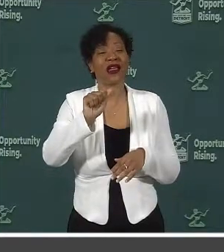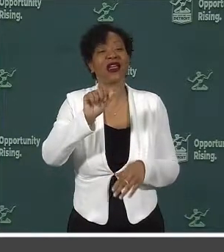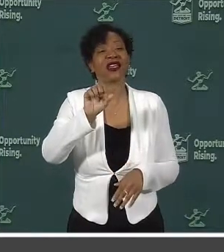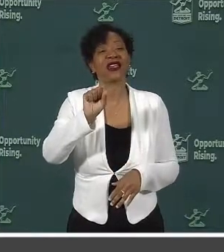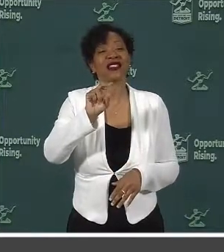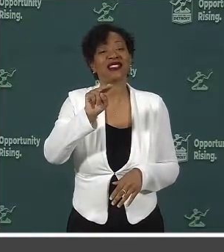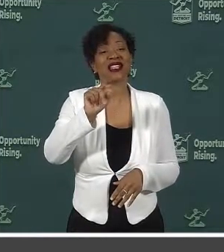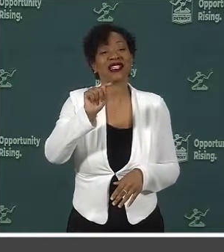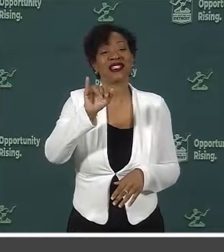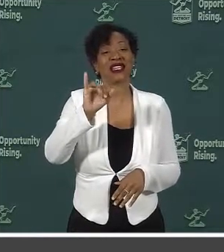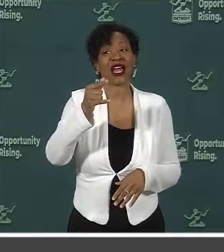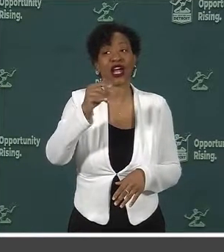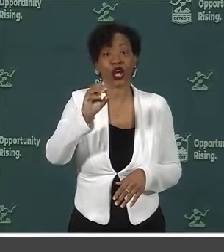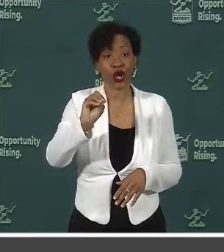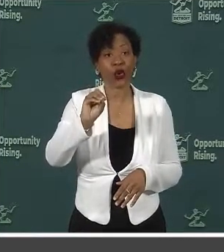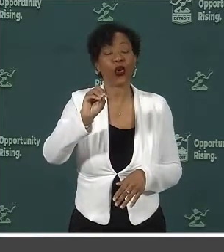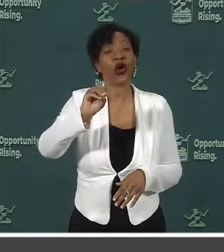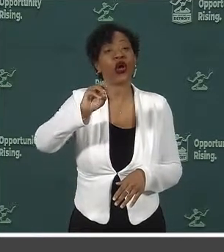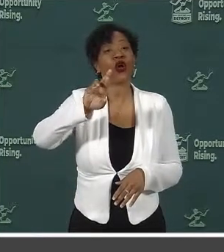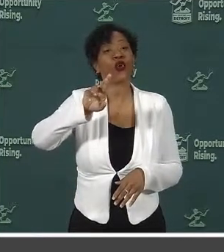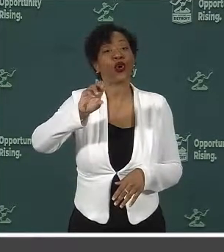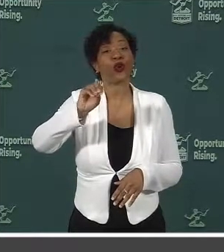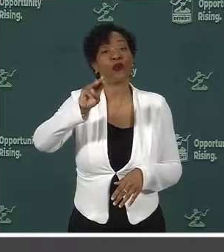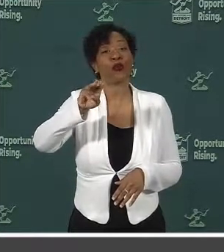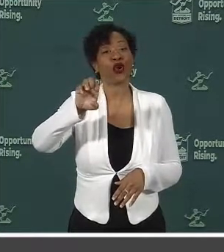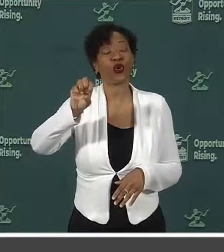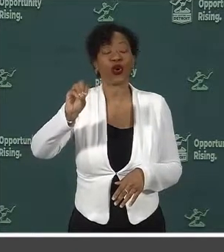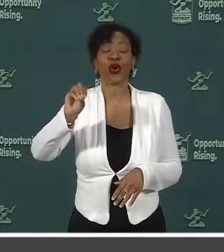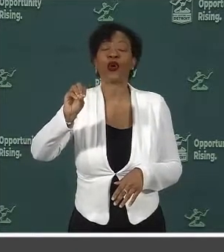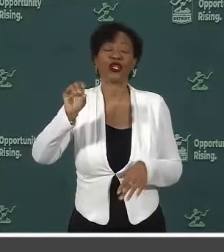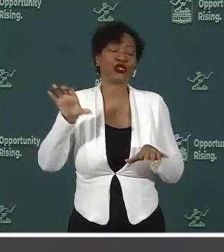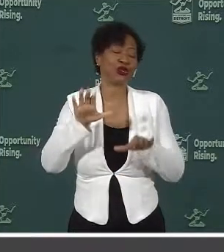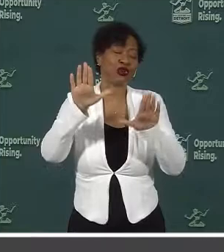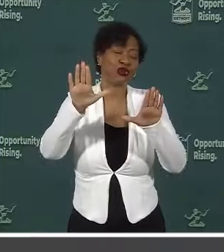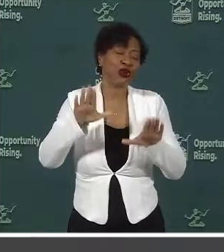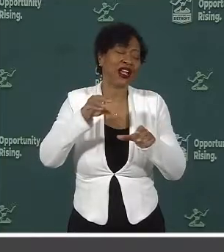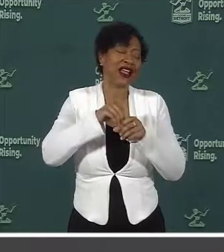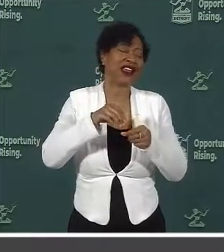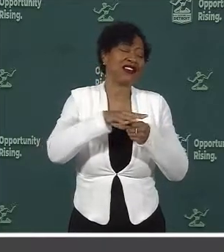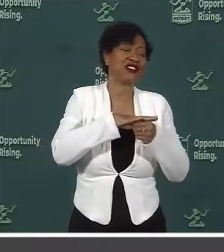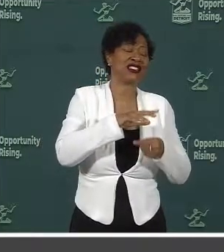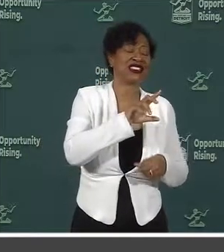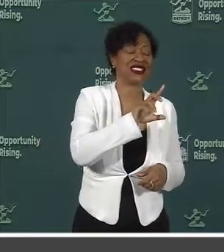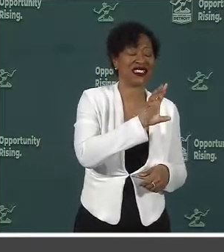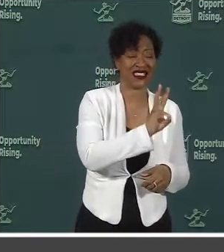DISTRICT SIX AND ANOTHER FORMER STATE LEGISLATOR FRED DURREL IN DISTRICT SEVEN WHO HAS ENORMOUS